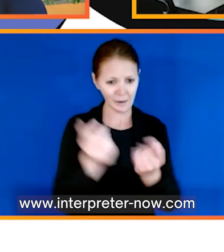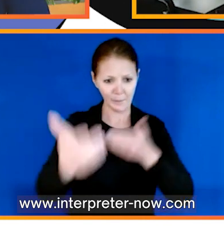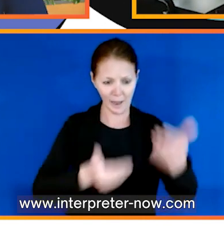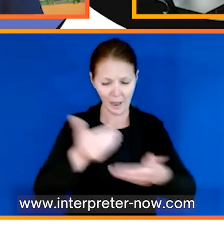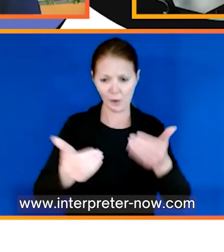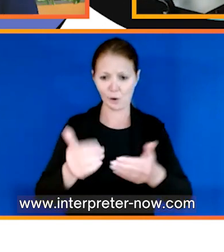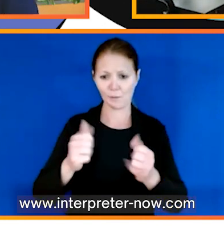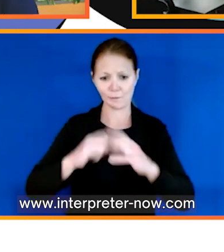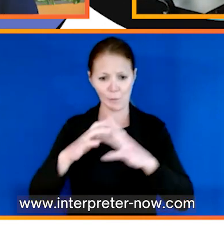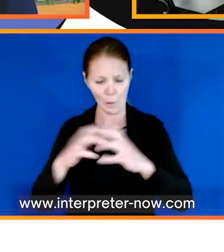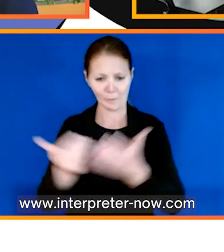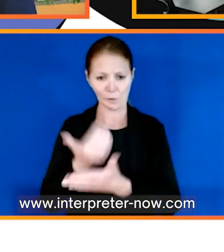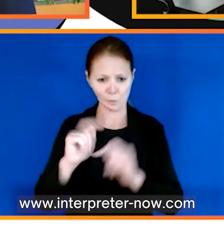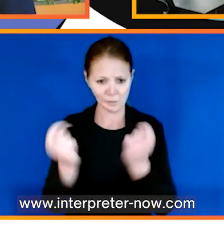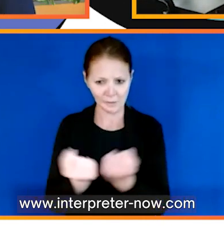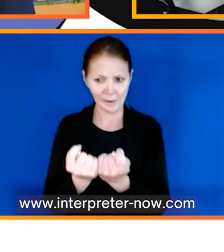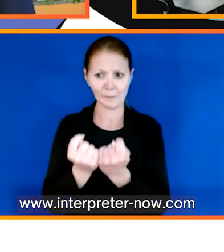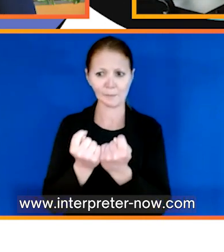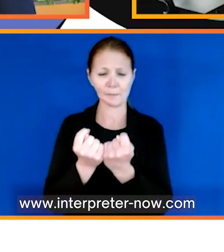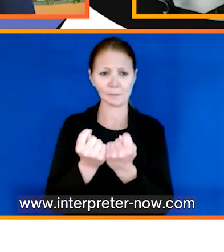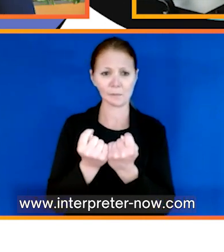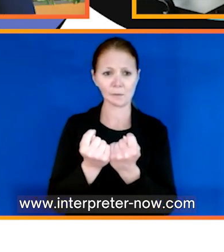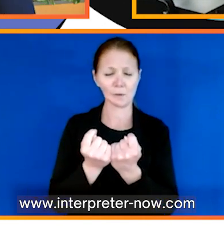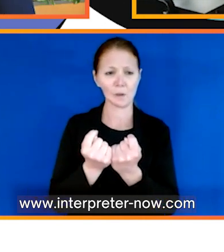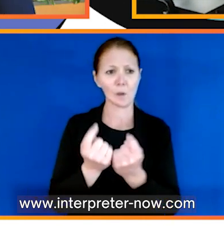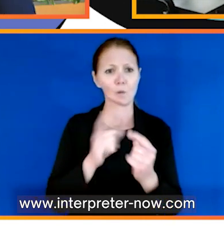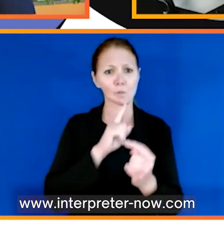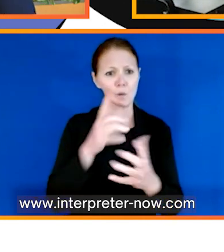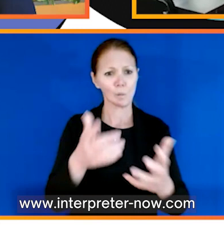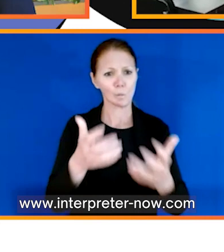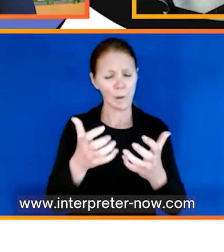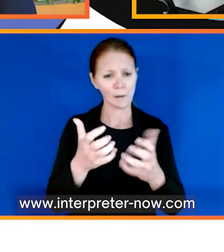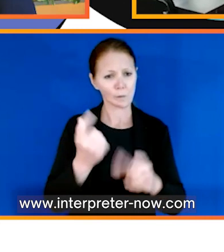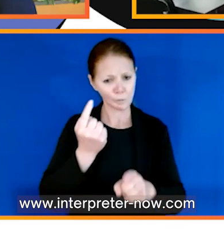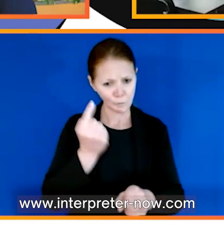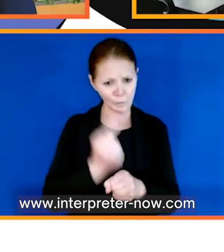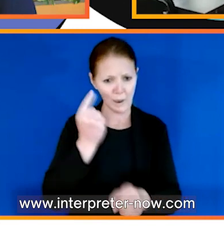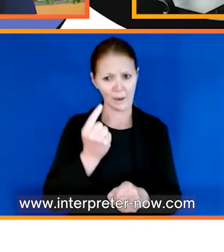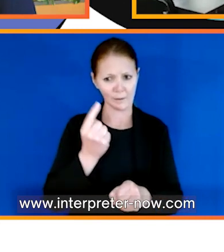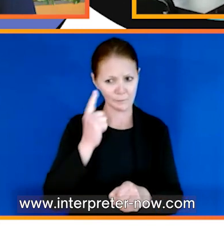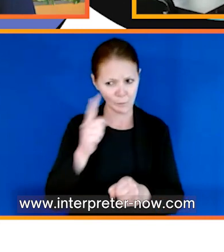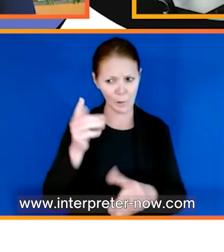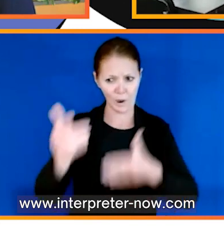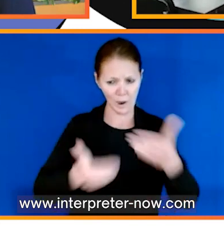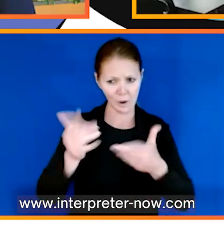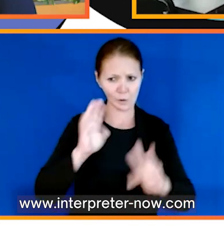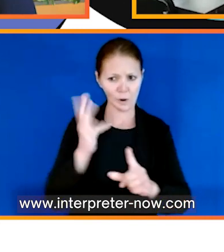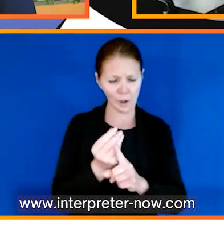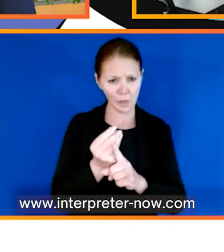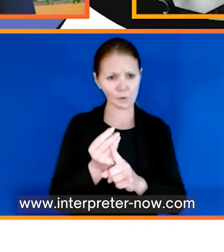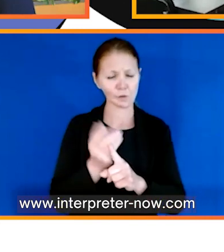They wanted to really get it right in terms of hiring and culture, and we advised them